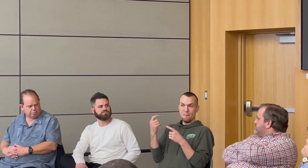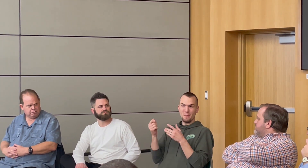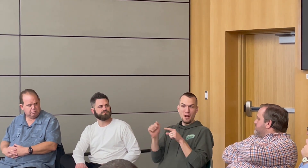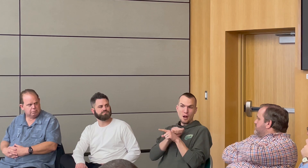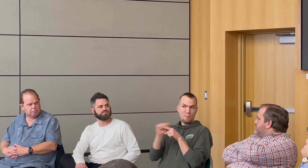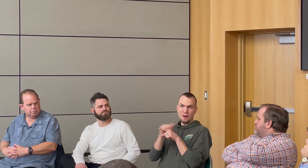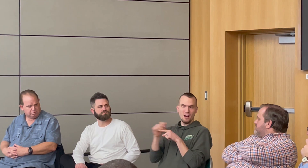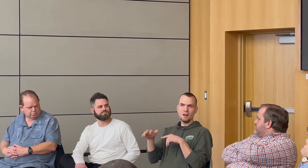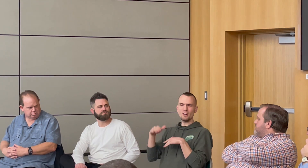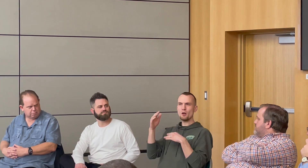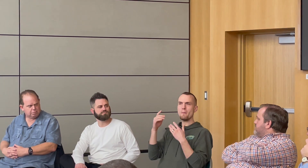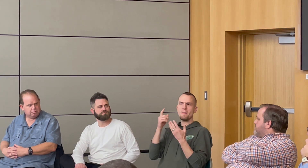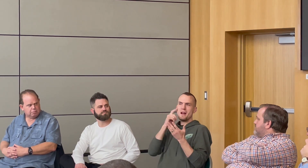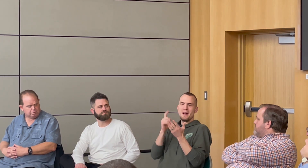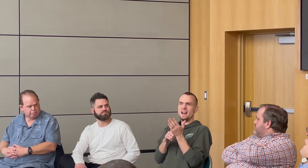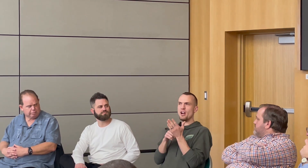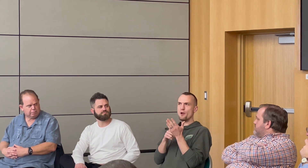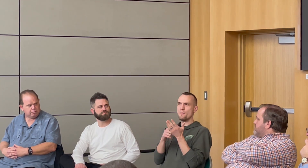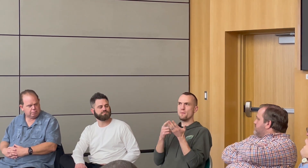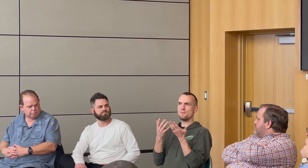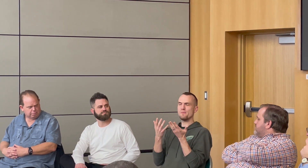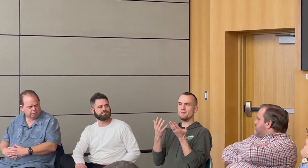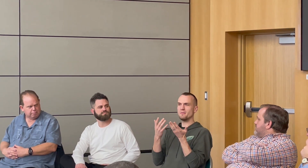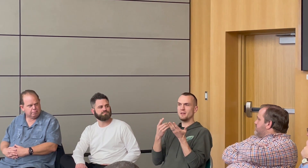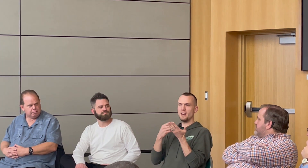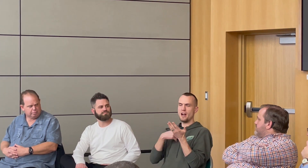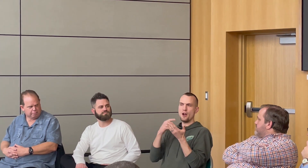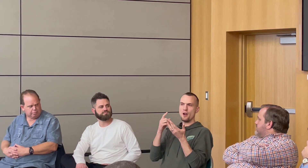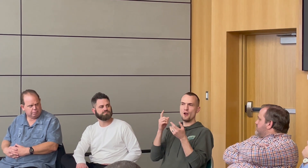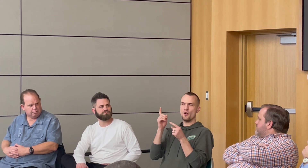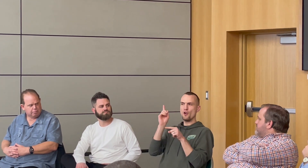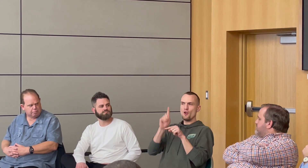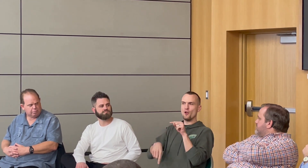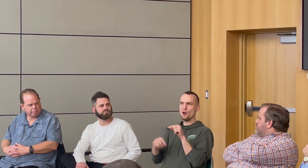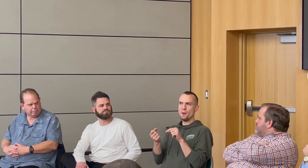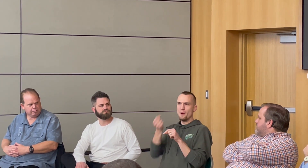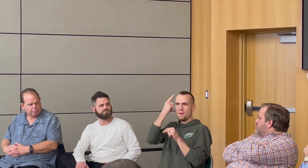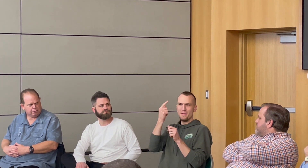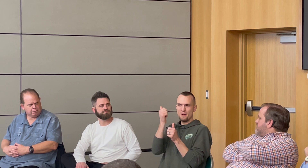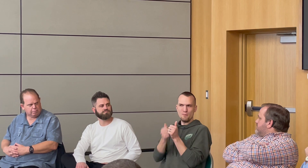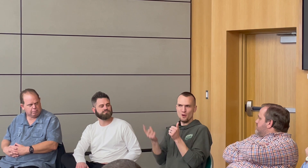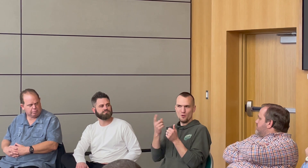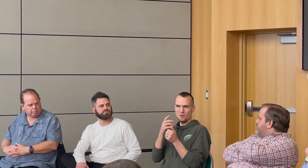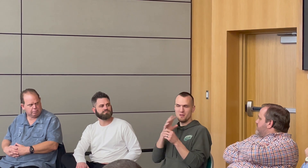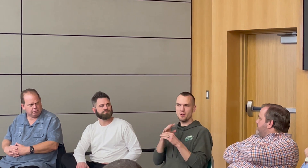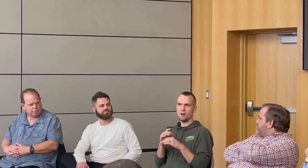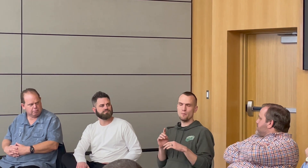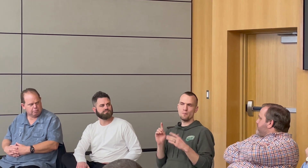so while I was growing up we would practice and practice and something that you realized